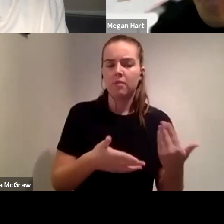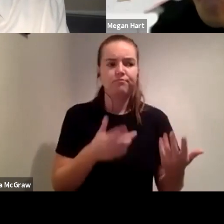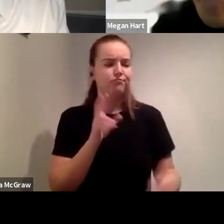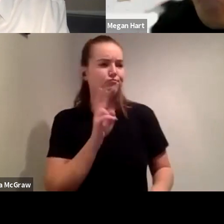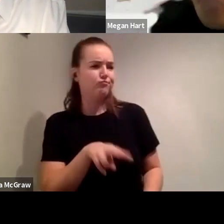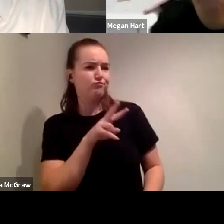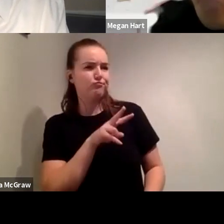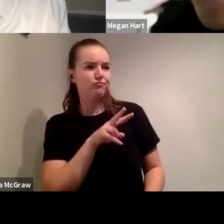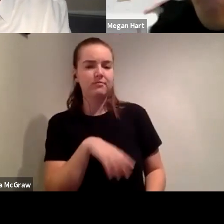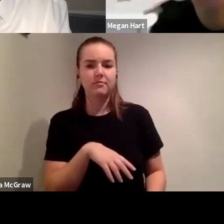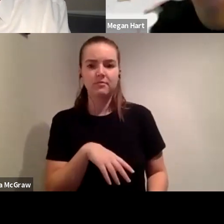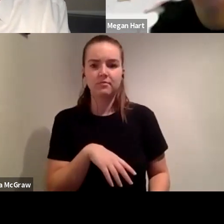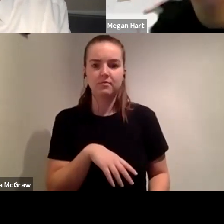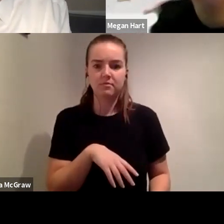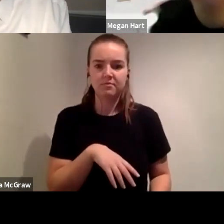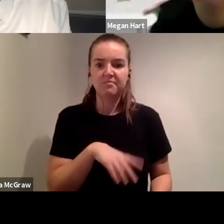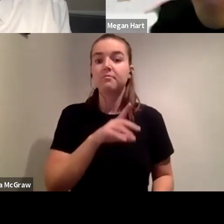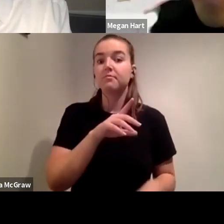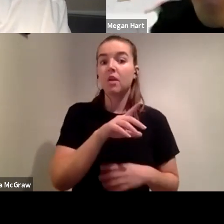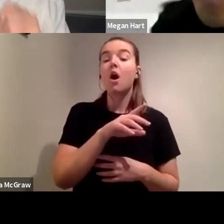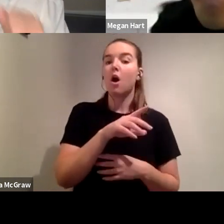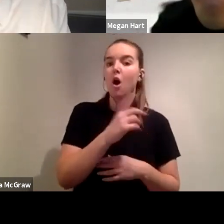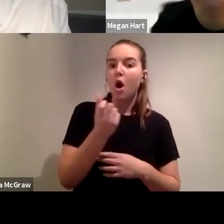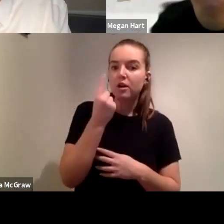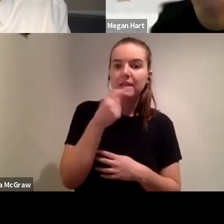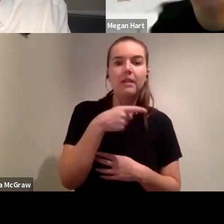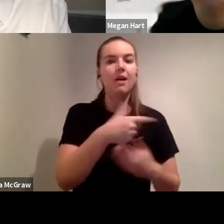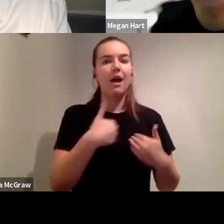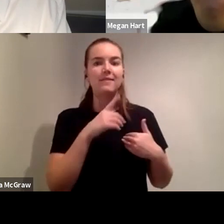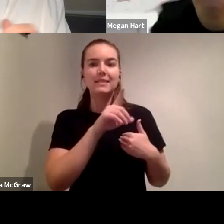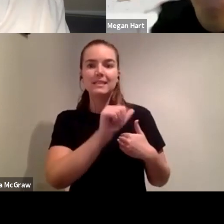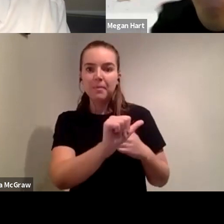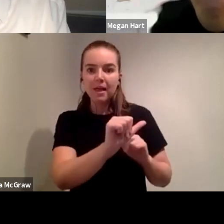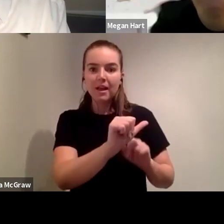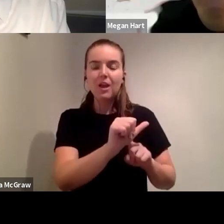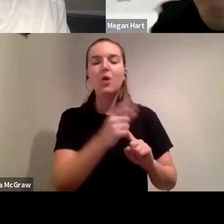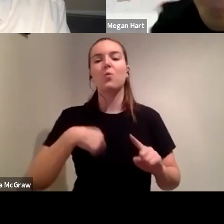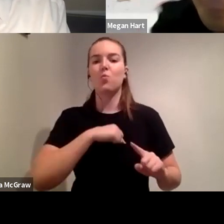We had an individual in what we call after work time, after the phone call was over taking a little bit longer.